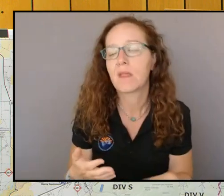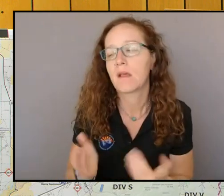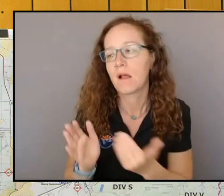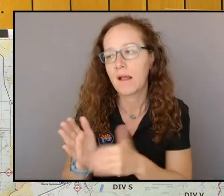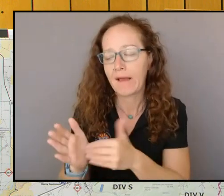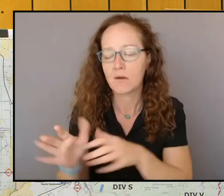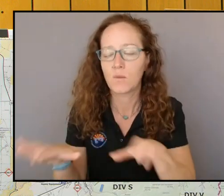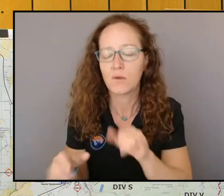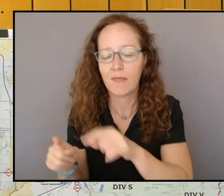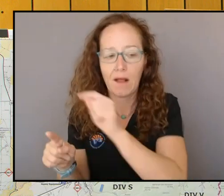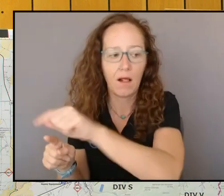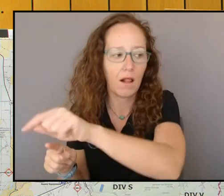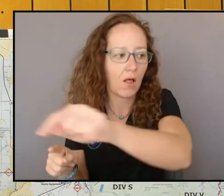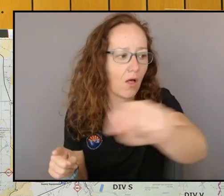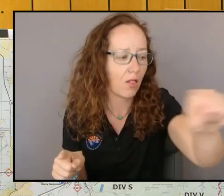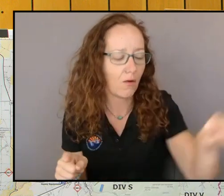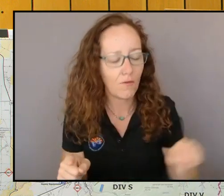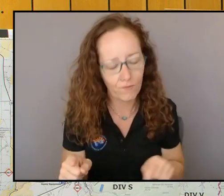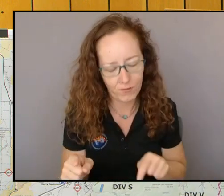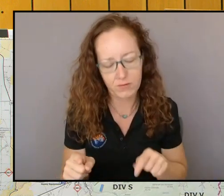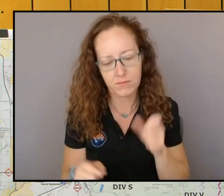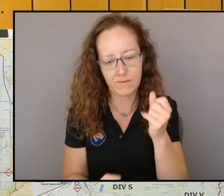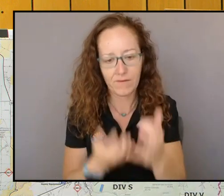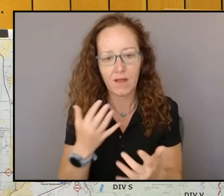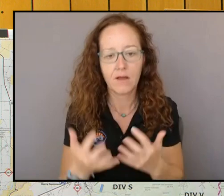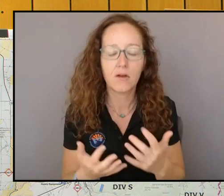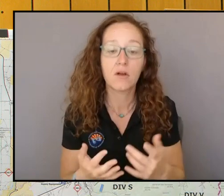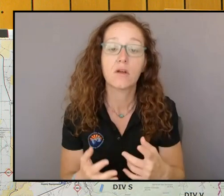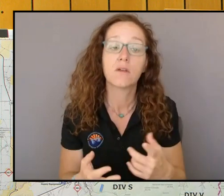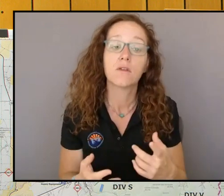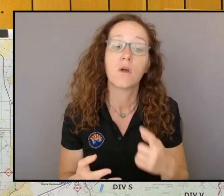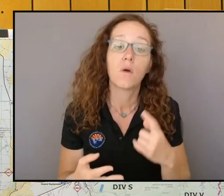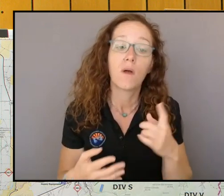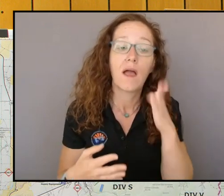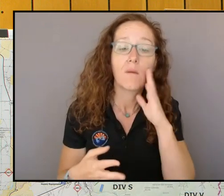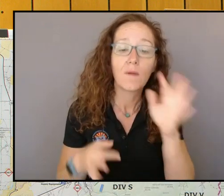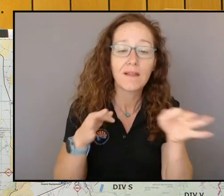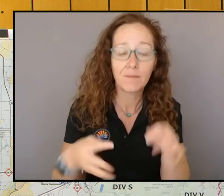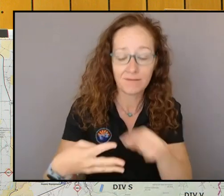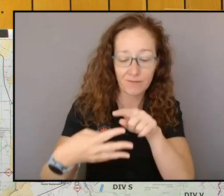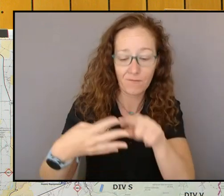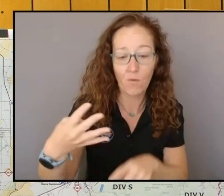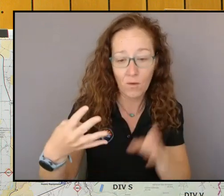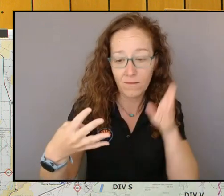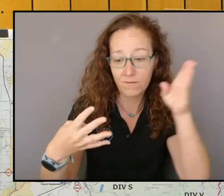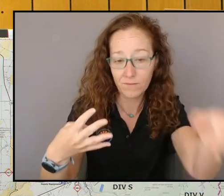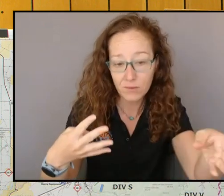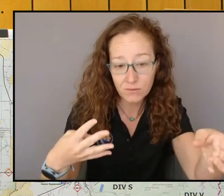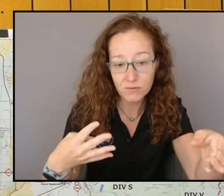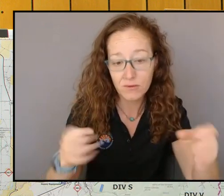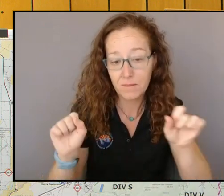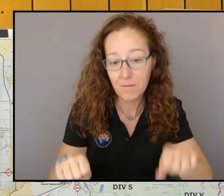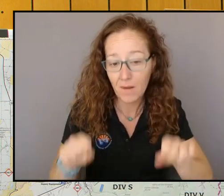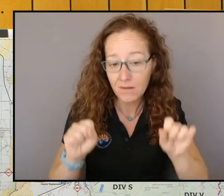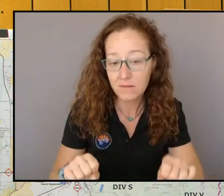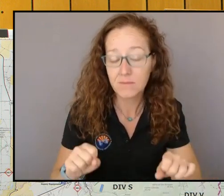we looked at over the next 48 hours, then that's why we do that; is so we can distill this down to these simple statements.